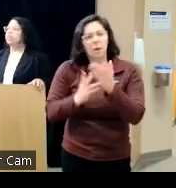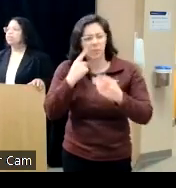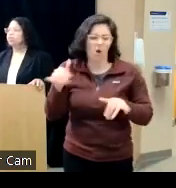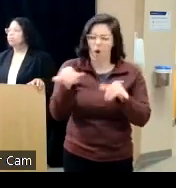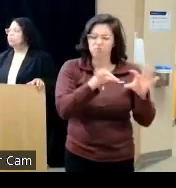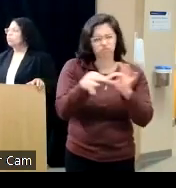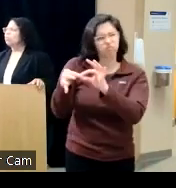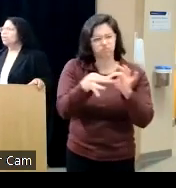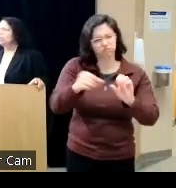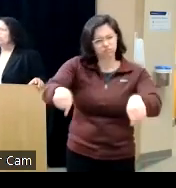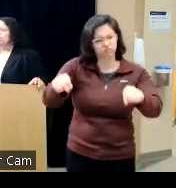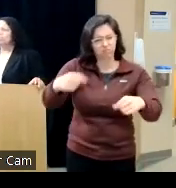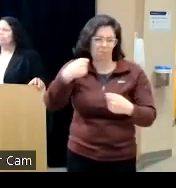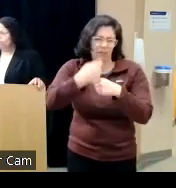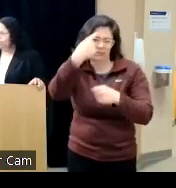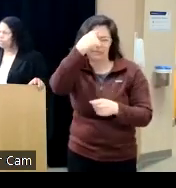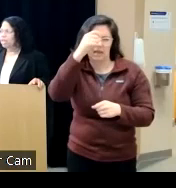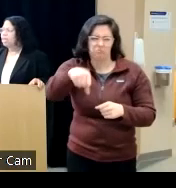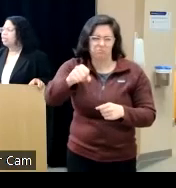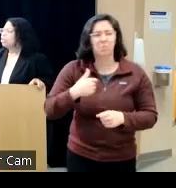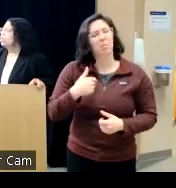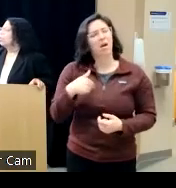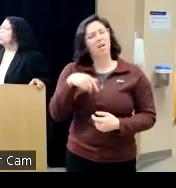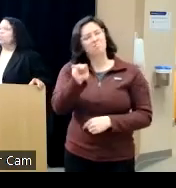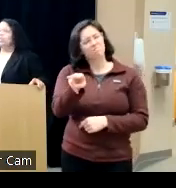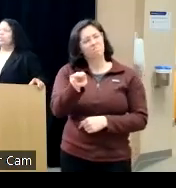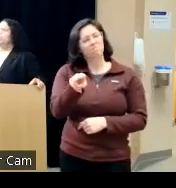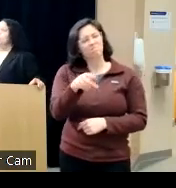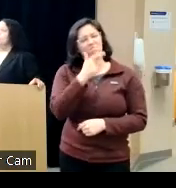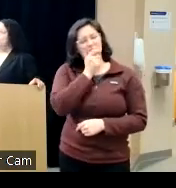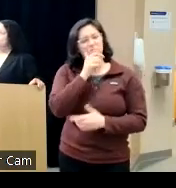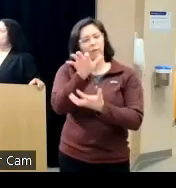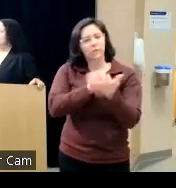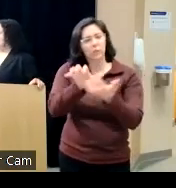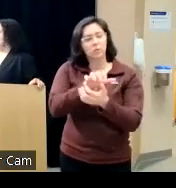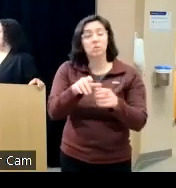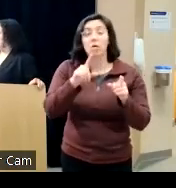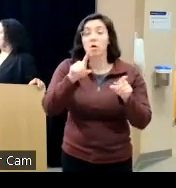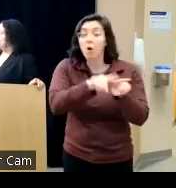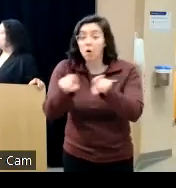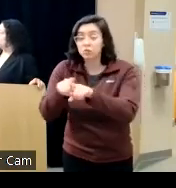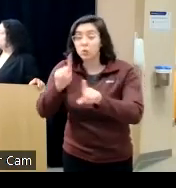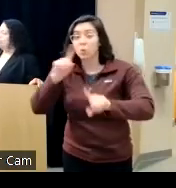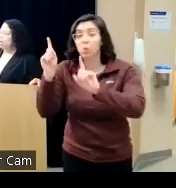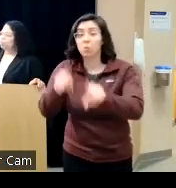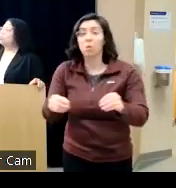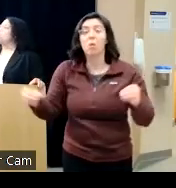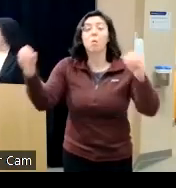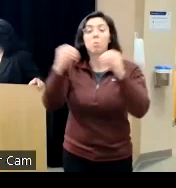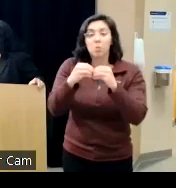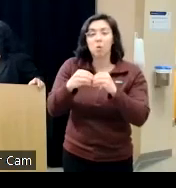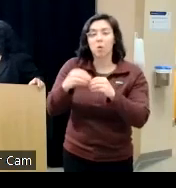makes sense well what confused me was if they also reported higher rates of Parental support